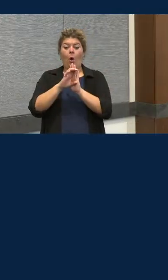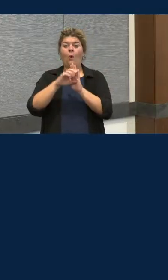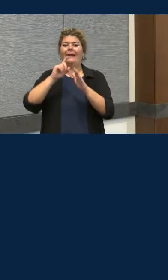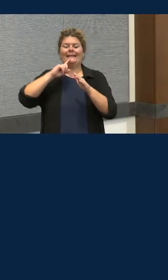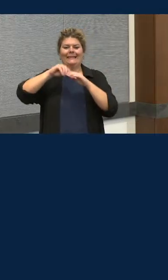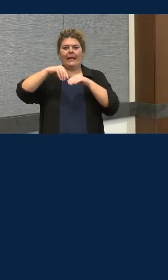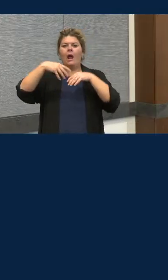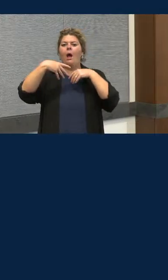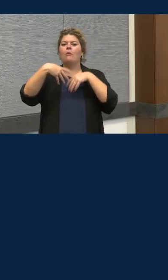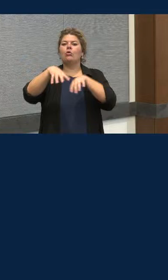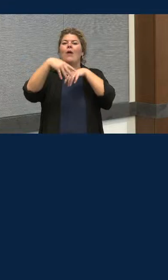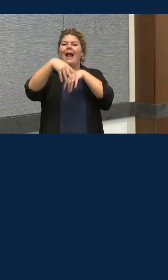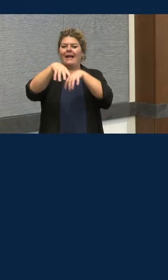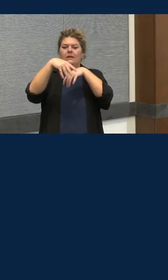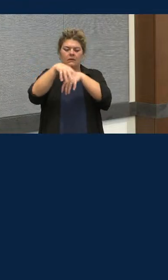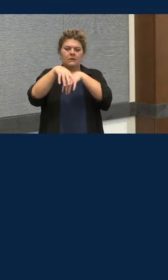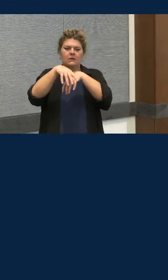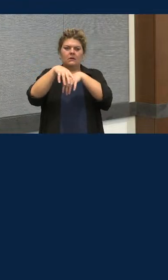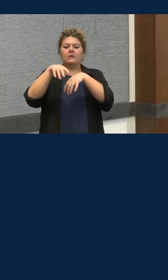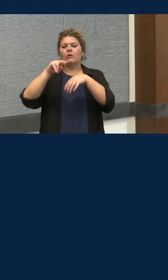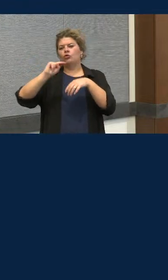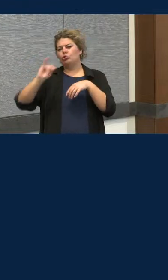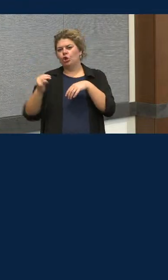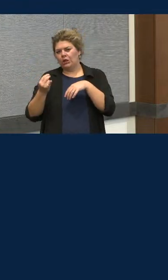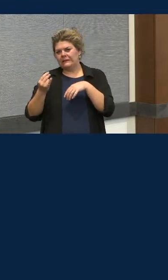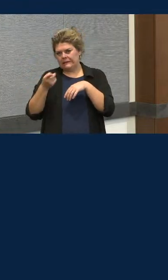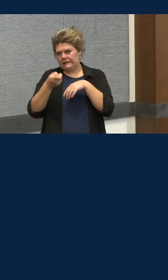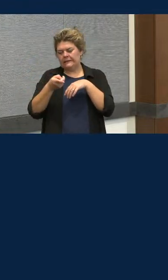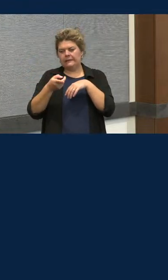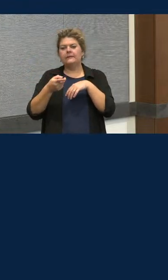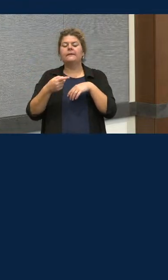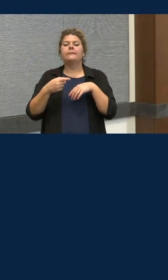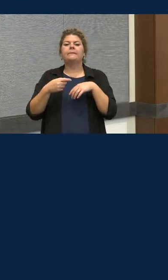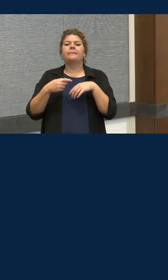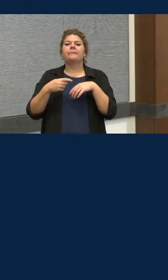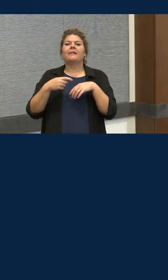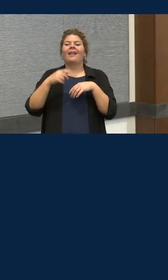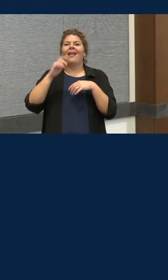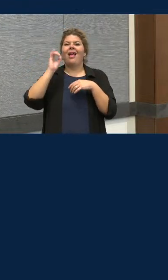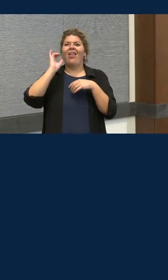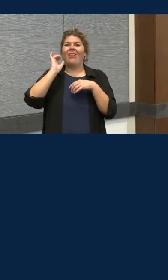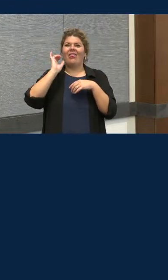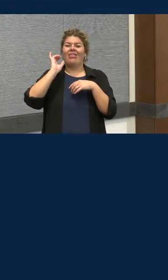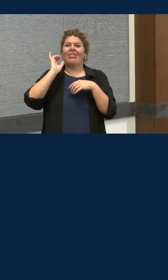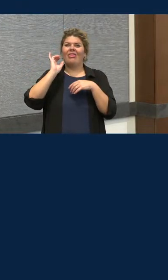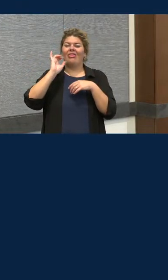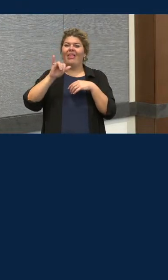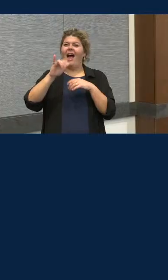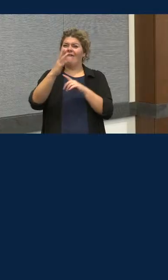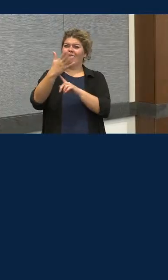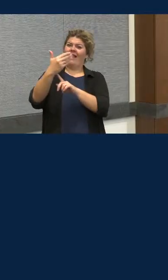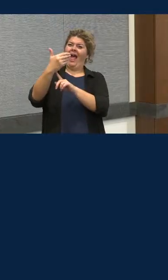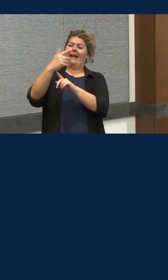parade in New Jersey. And the